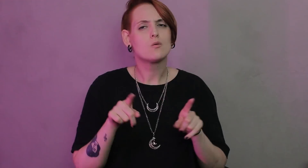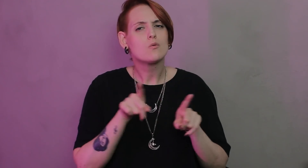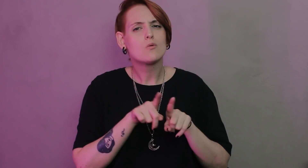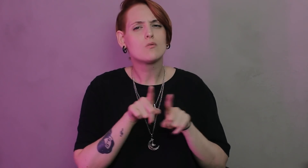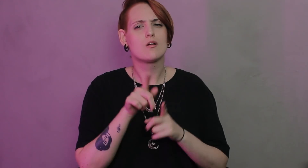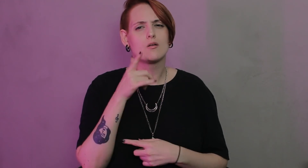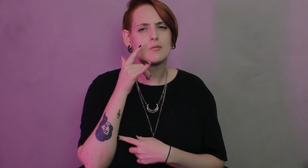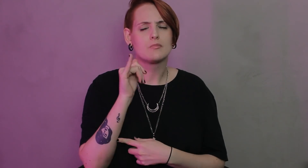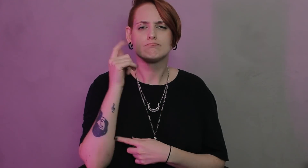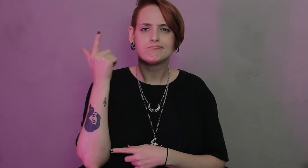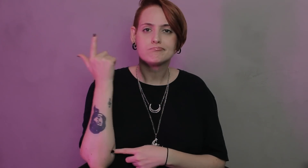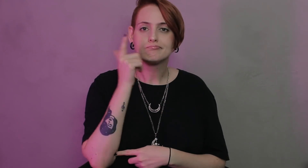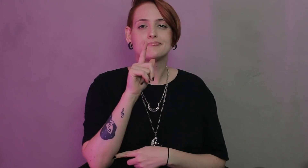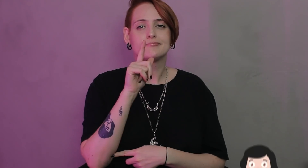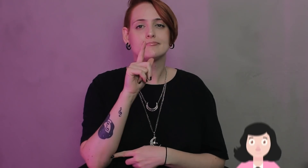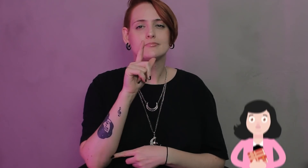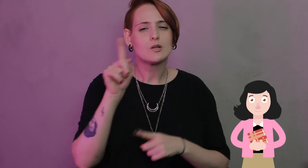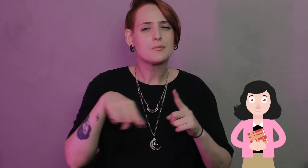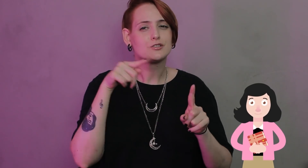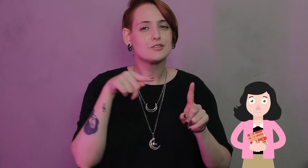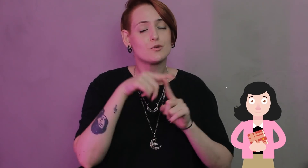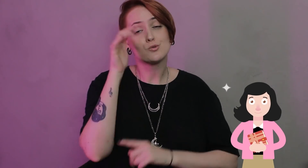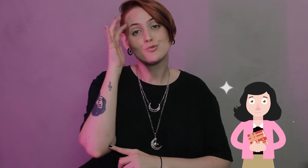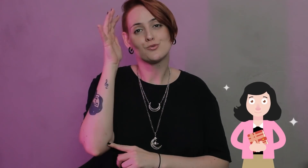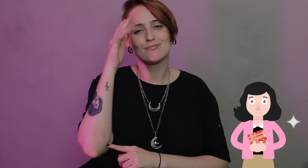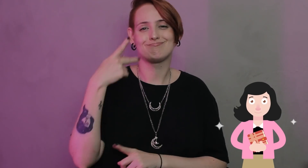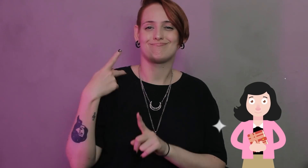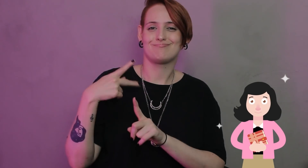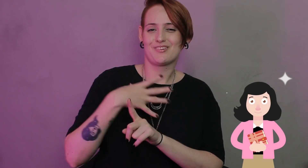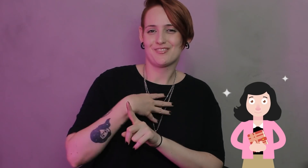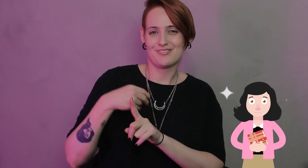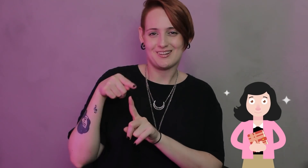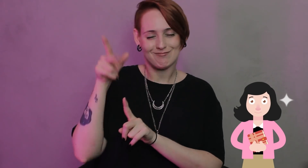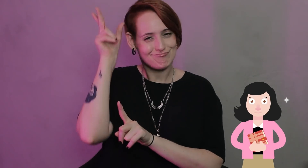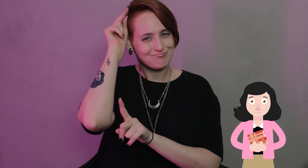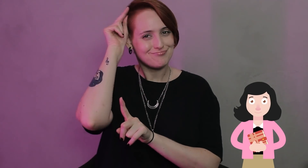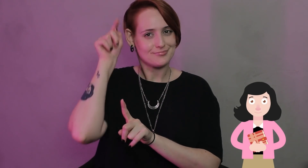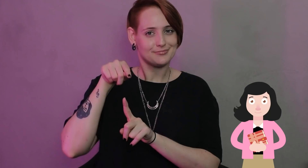to make his daughter's dream come true.